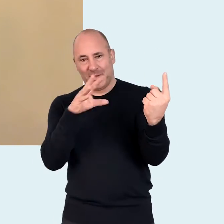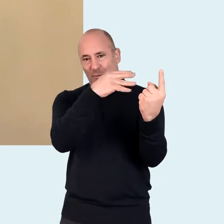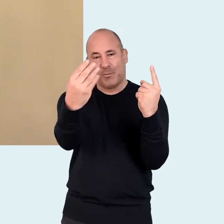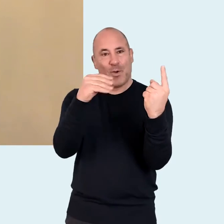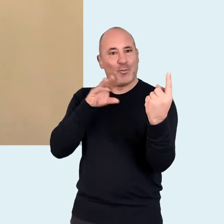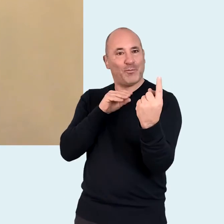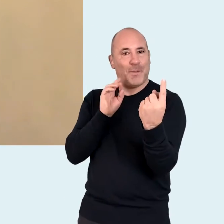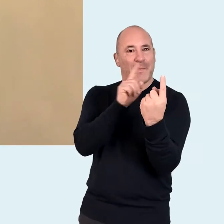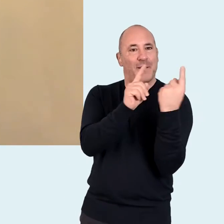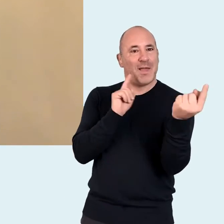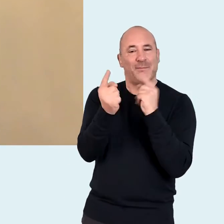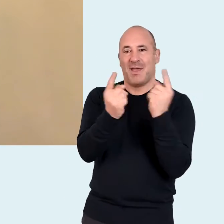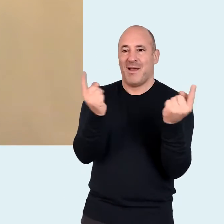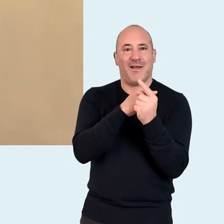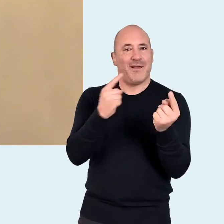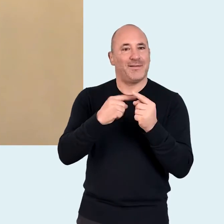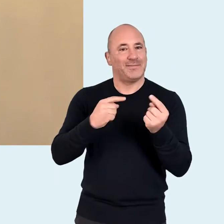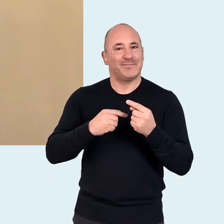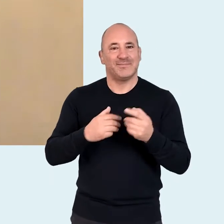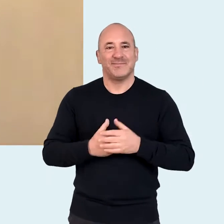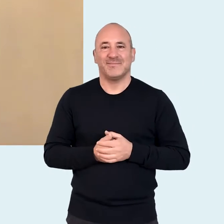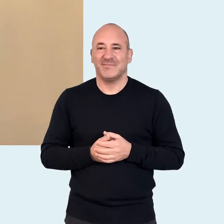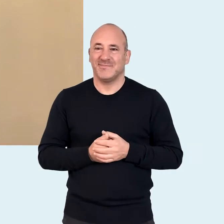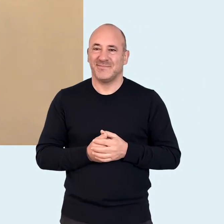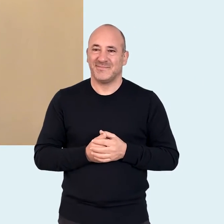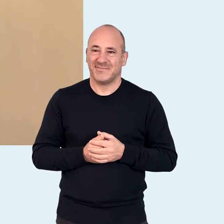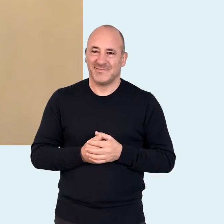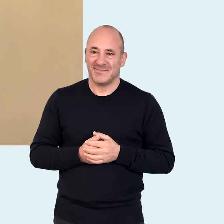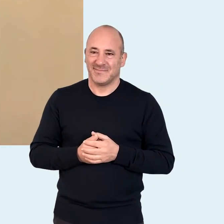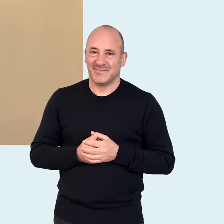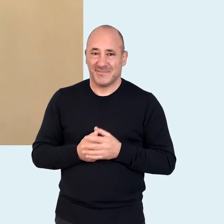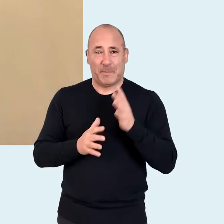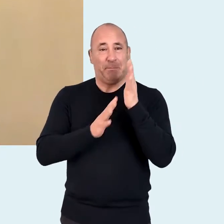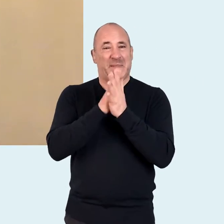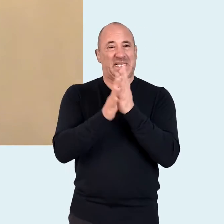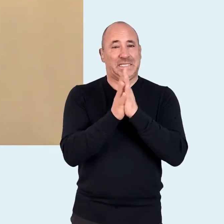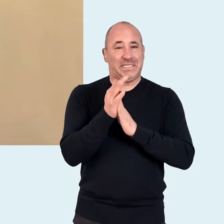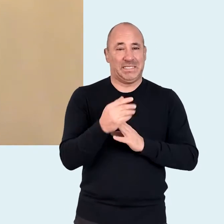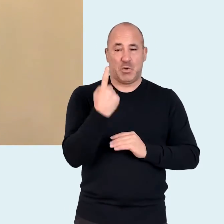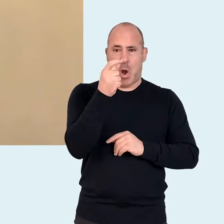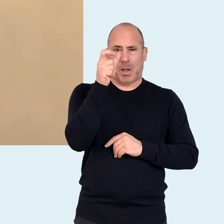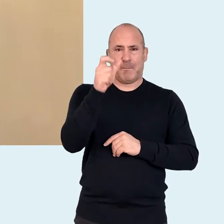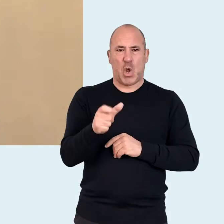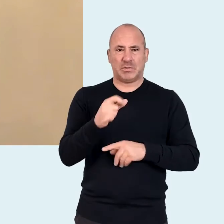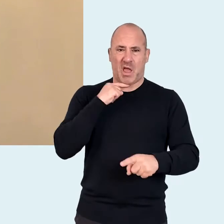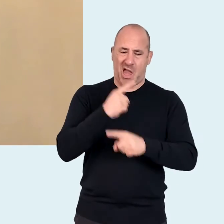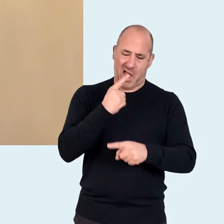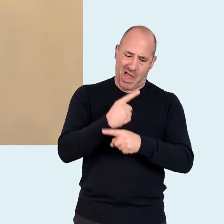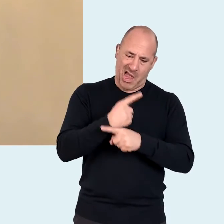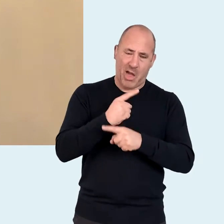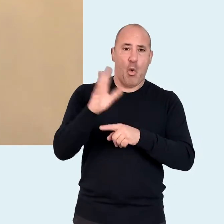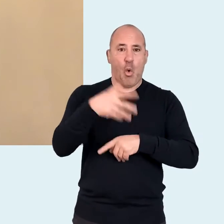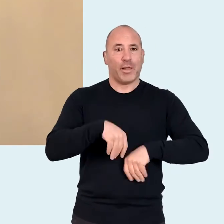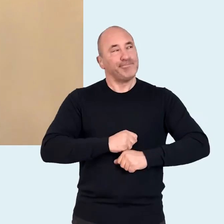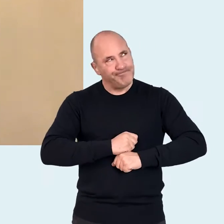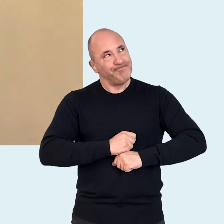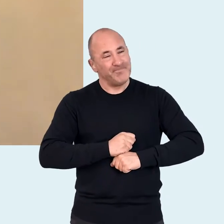so we're all taking ideas and information from one another. There's not just one person